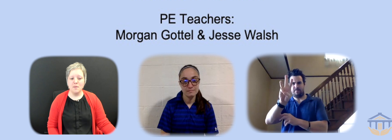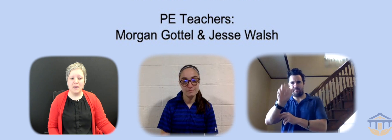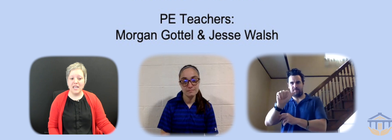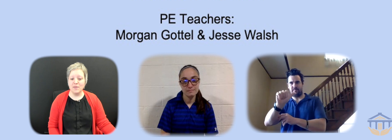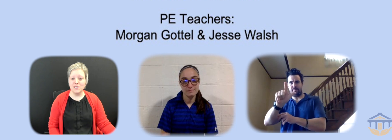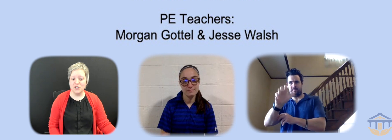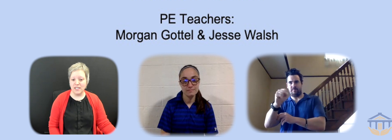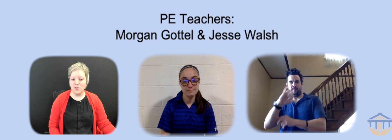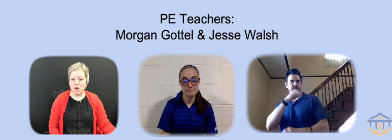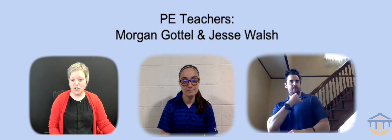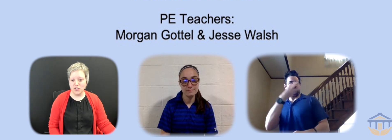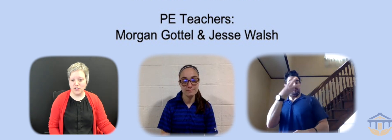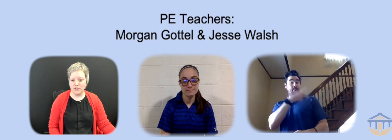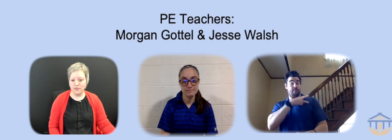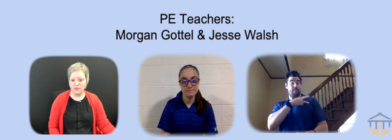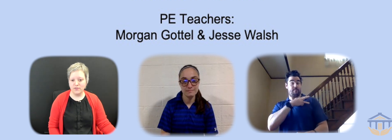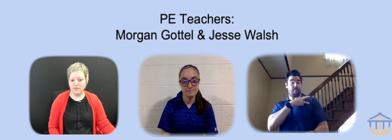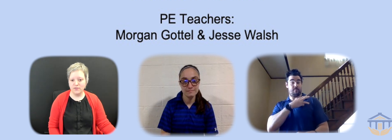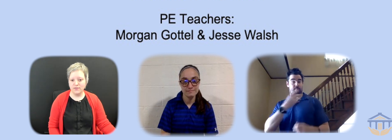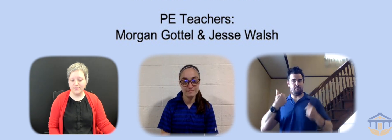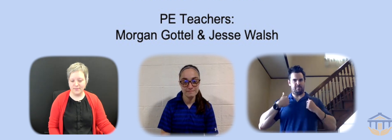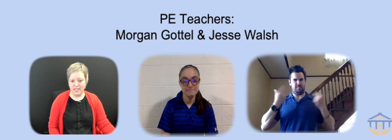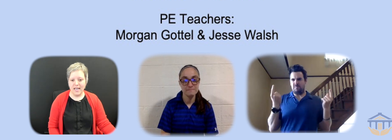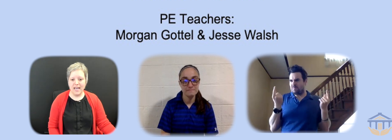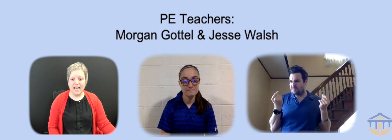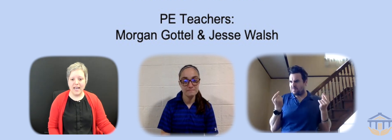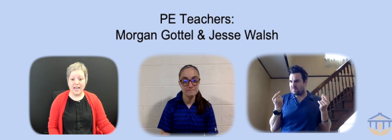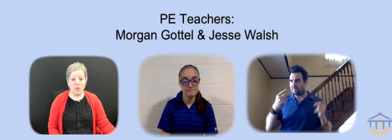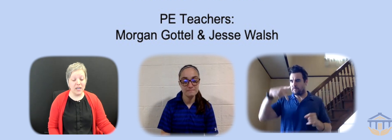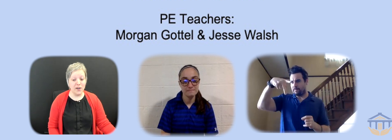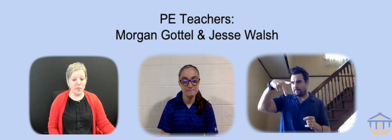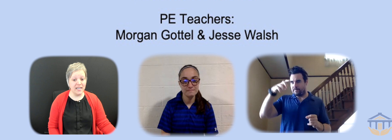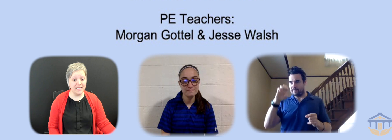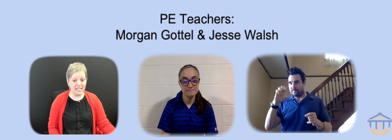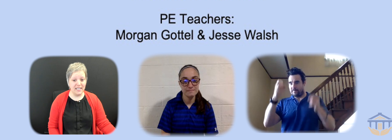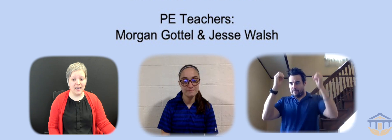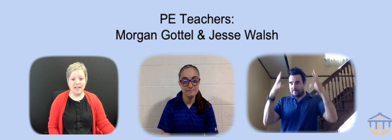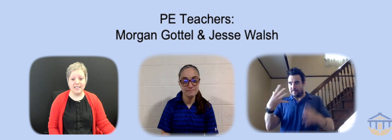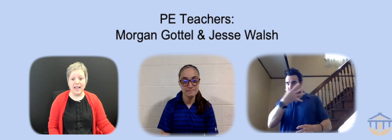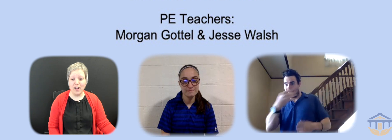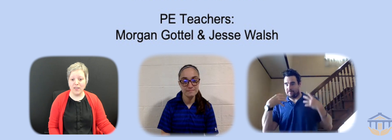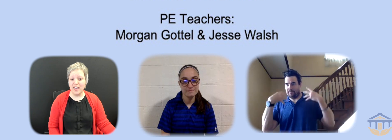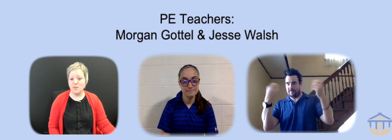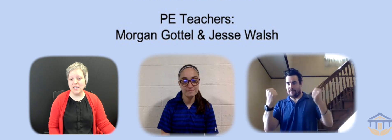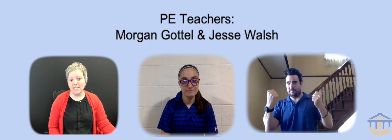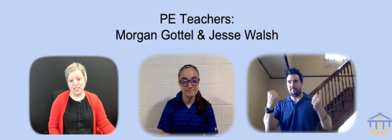My name is Jesse Walsh and I work here at PSD as a Health and PE teacher.